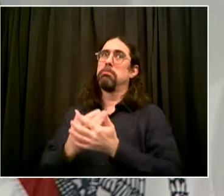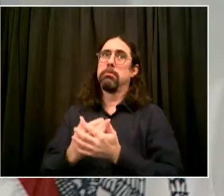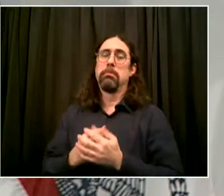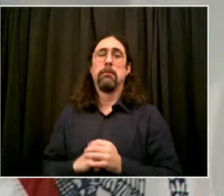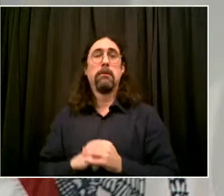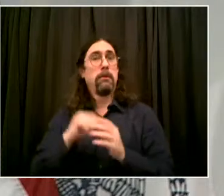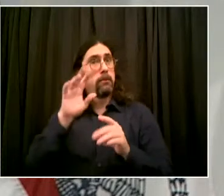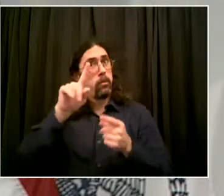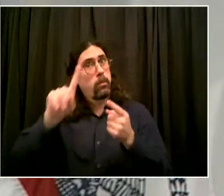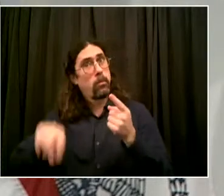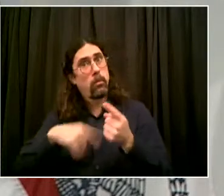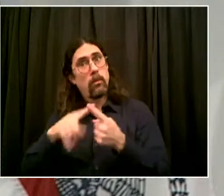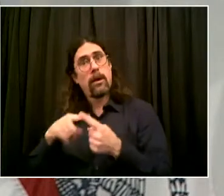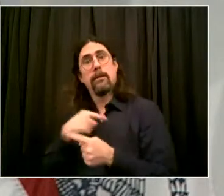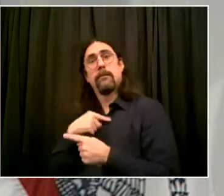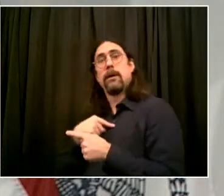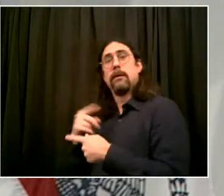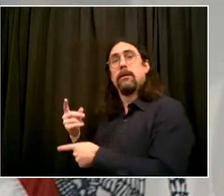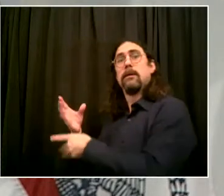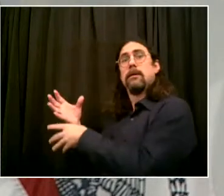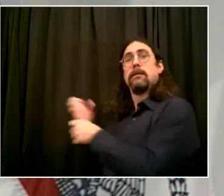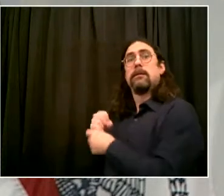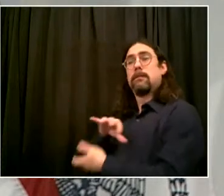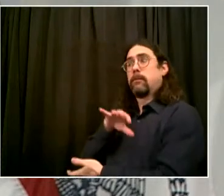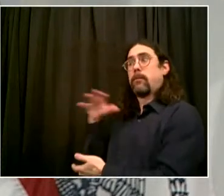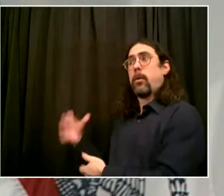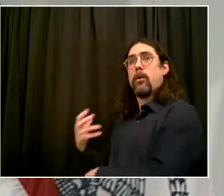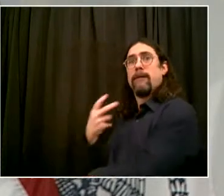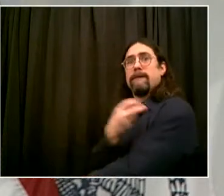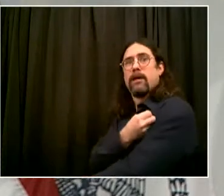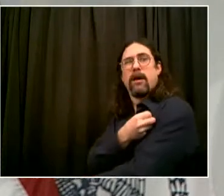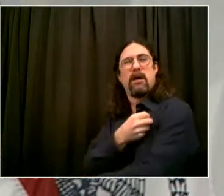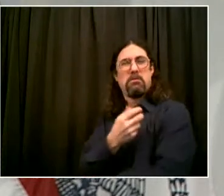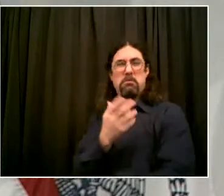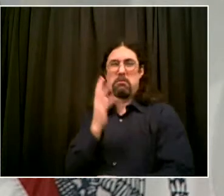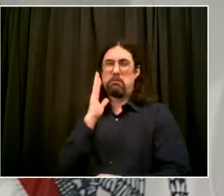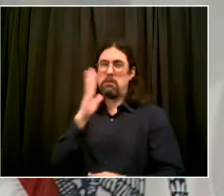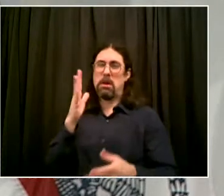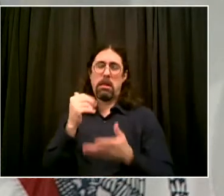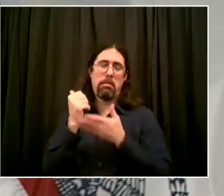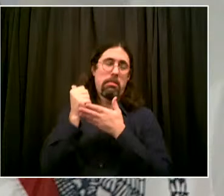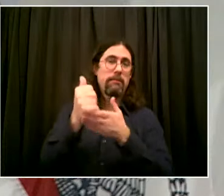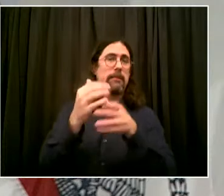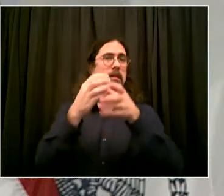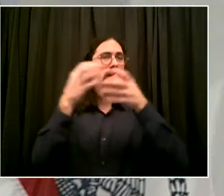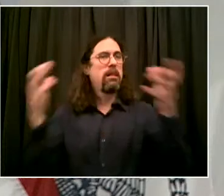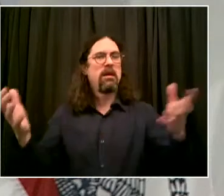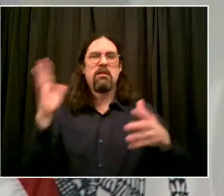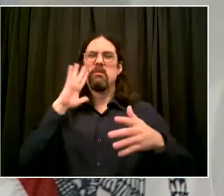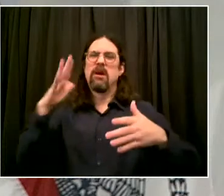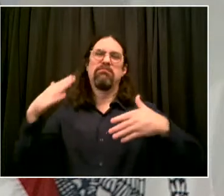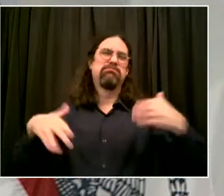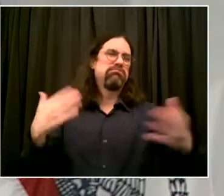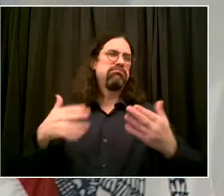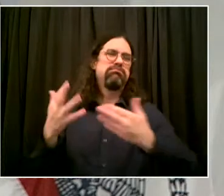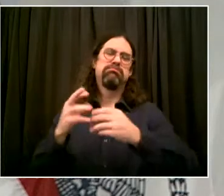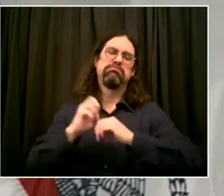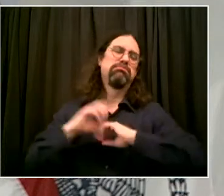WEEK IS GOING TO HAVE AN AMAZING IMPACT IN A QUICK IMPMPACT ON THE PEOPLE OF THE CITY. I DOHAVE CONFIDENCE IN THE ADMINISTRATION IN WASHINGTON